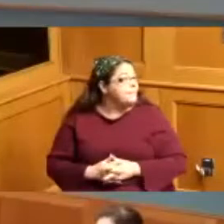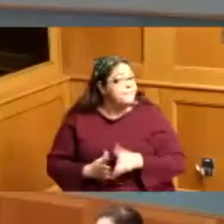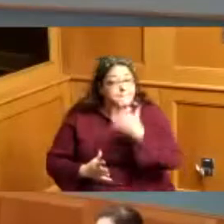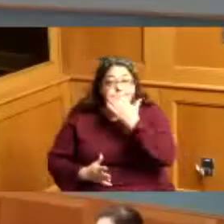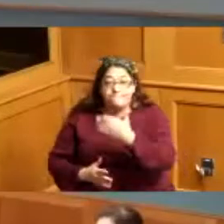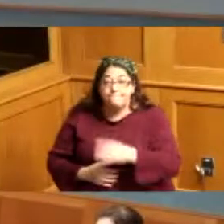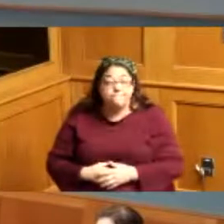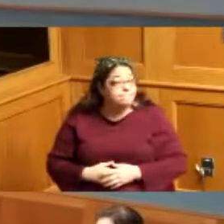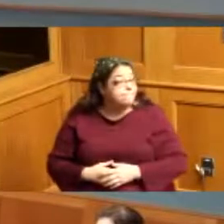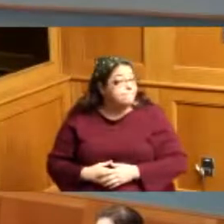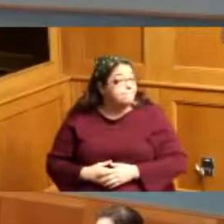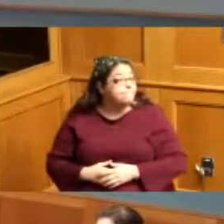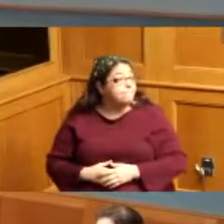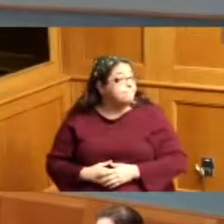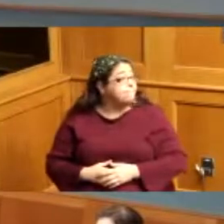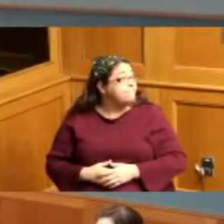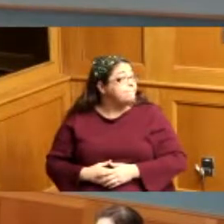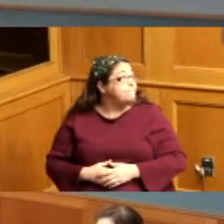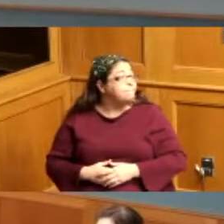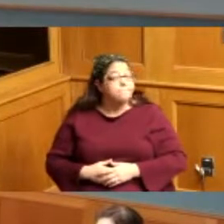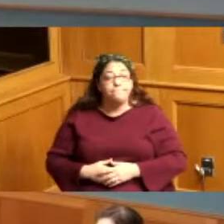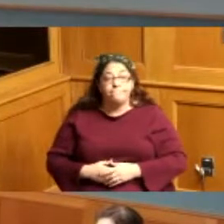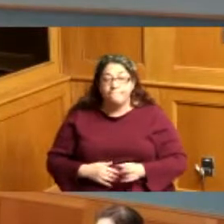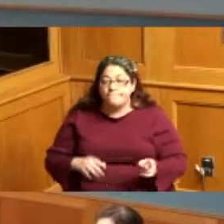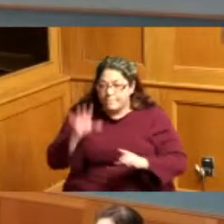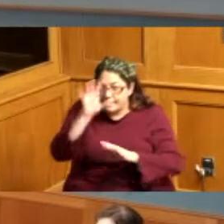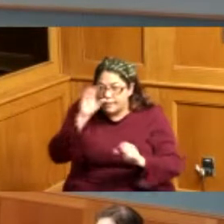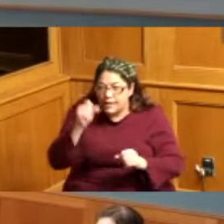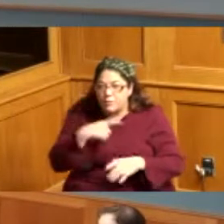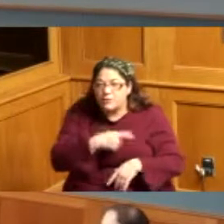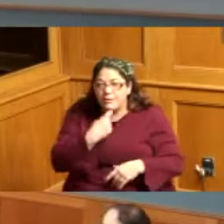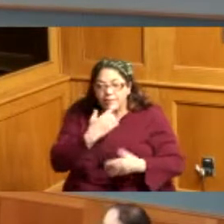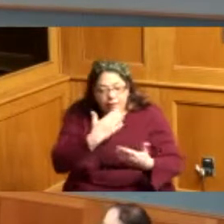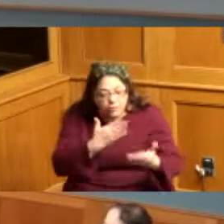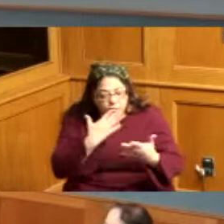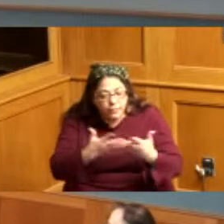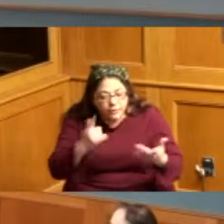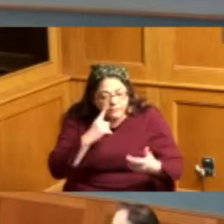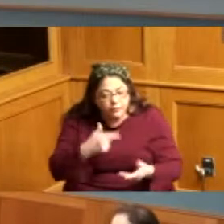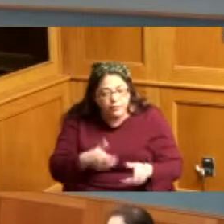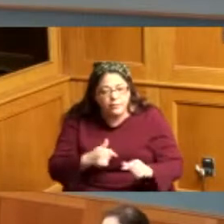thank you Karen and thank you Commissioners for having us here I want to just give you a